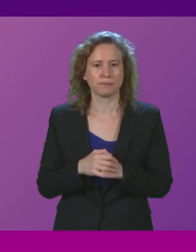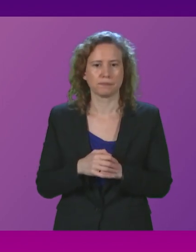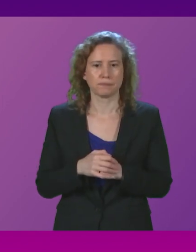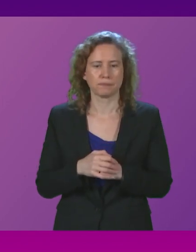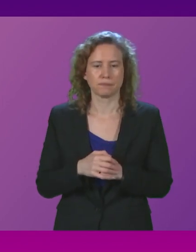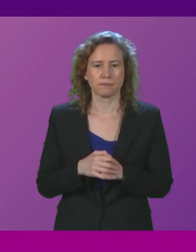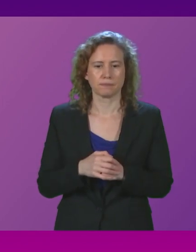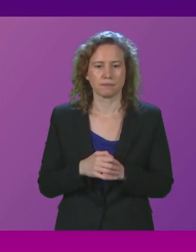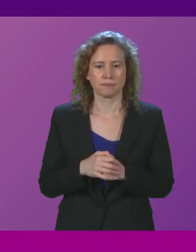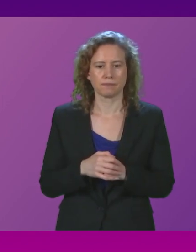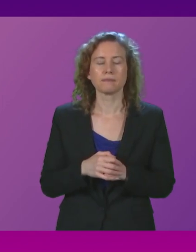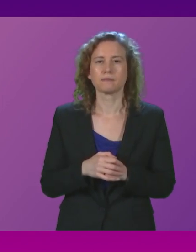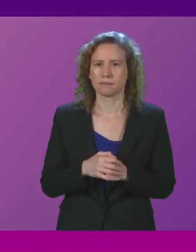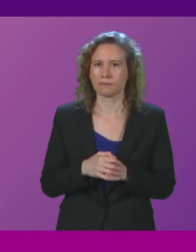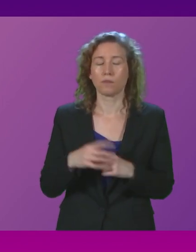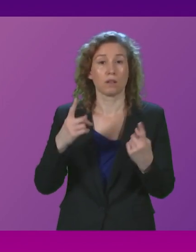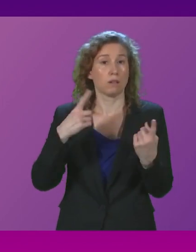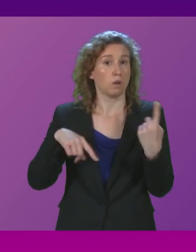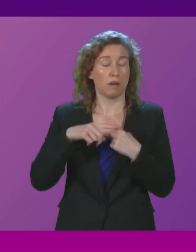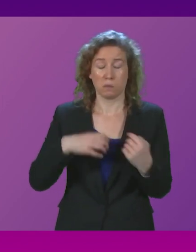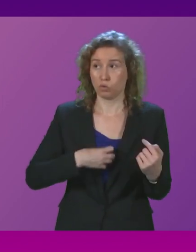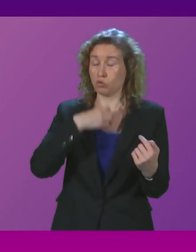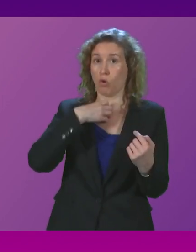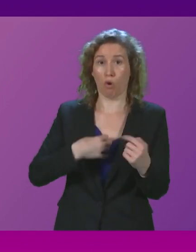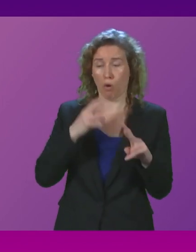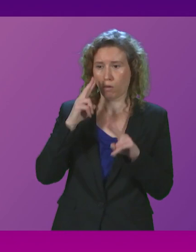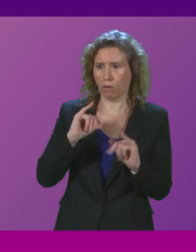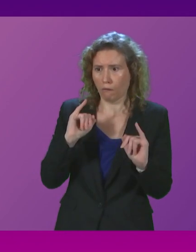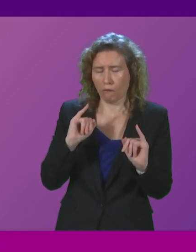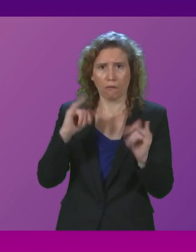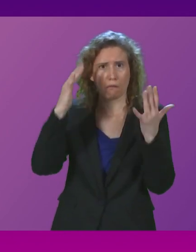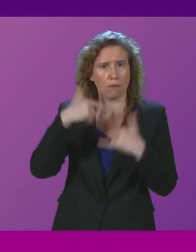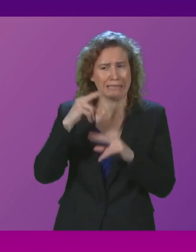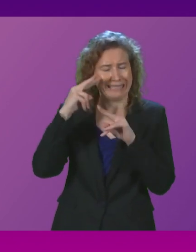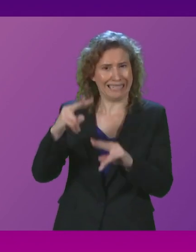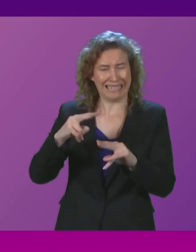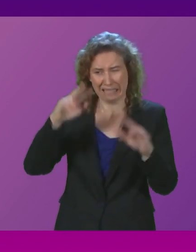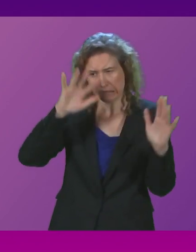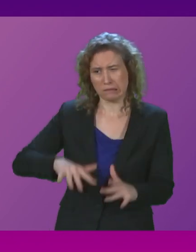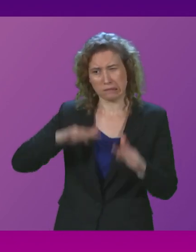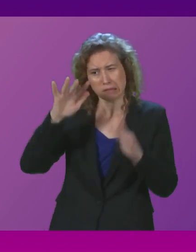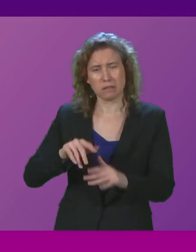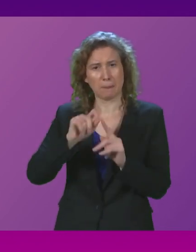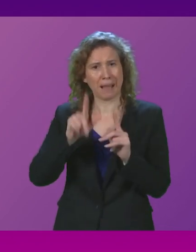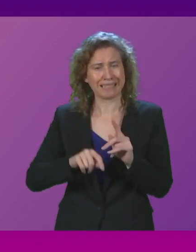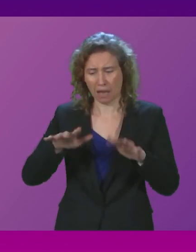We have all been shocked and concerned by the devastating impacts of monsoon flooding